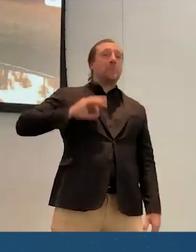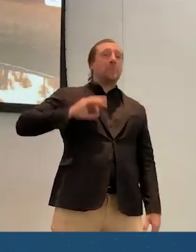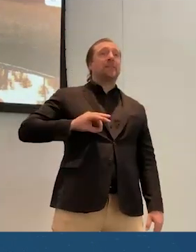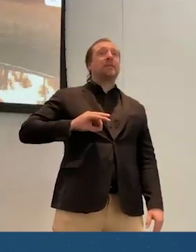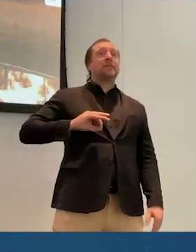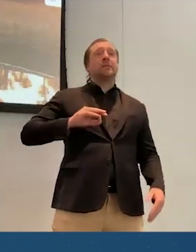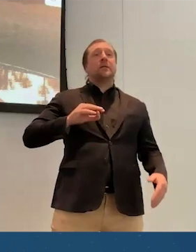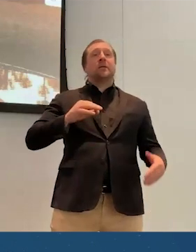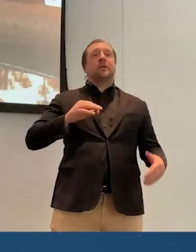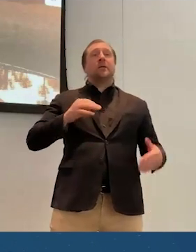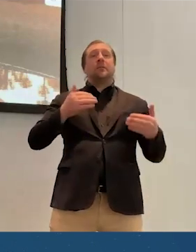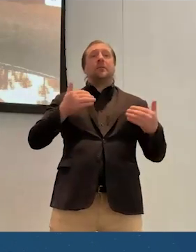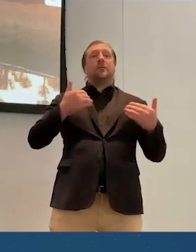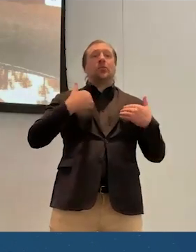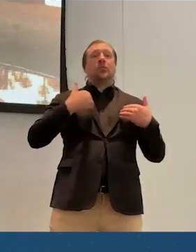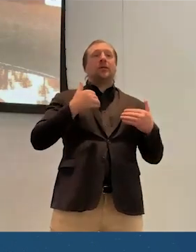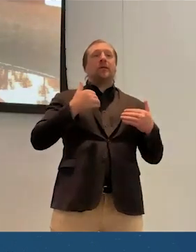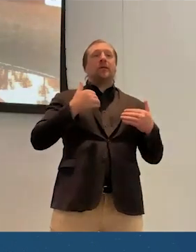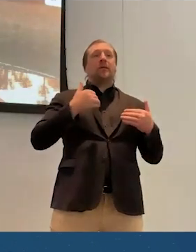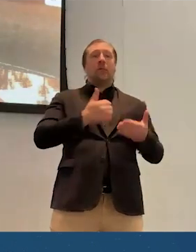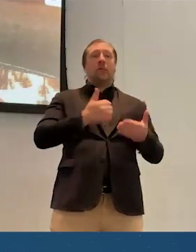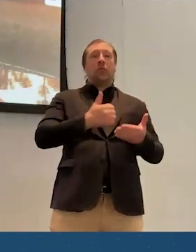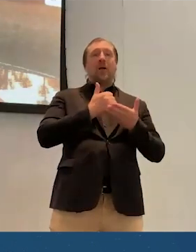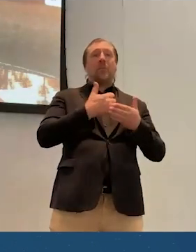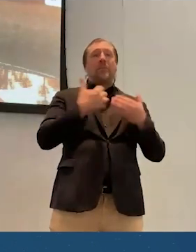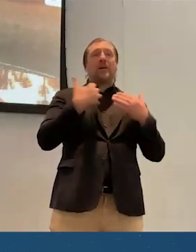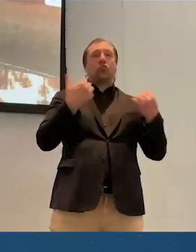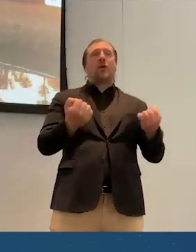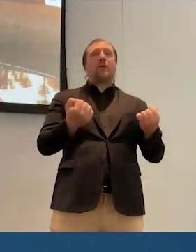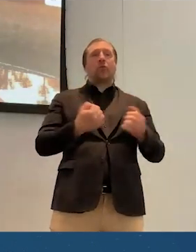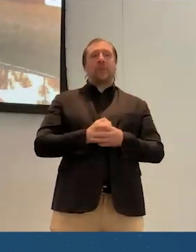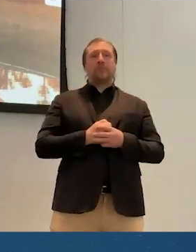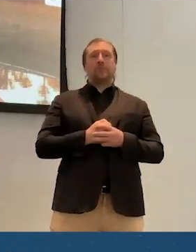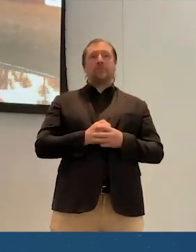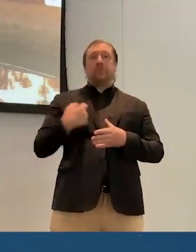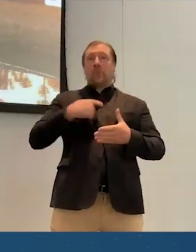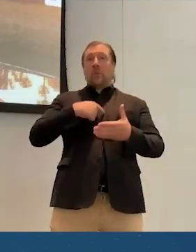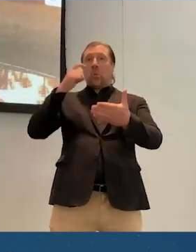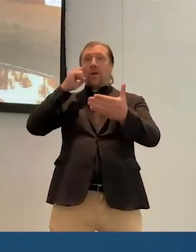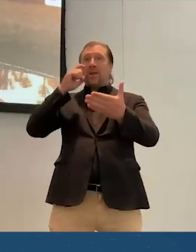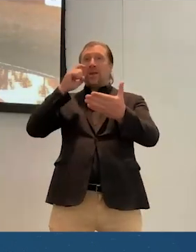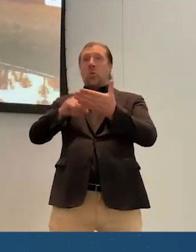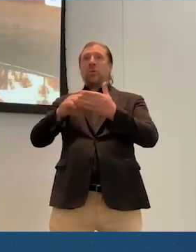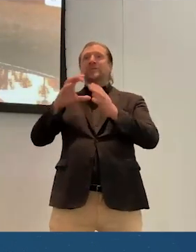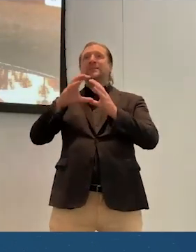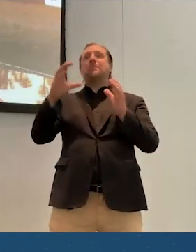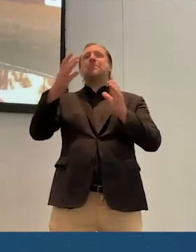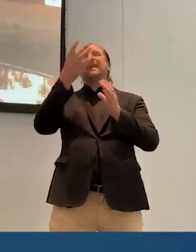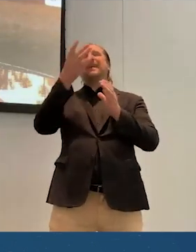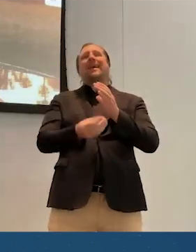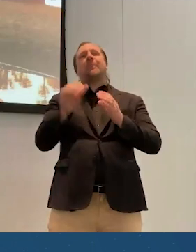But there's something that we noticed, a big gap in this research.